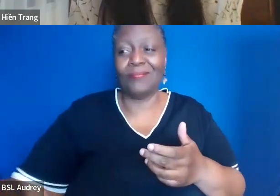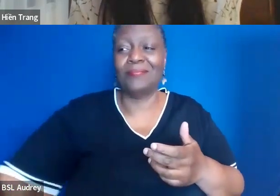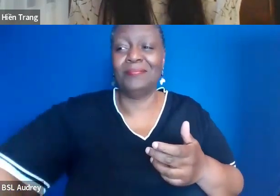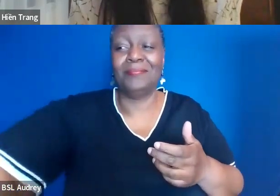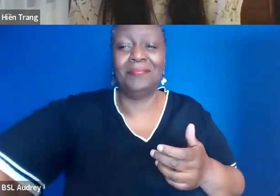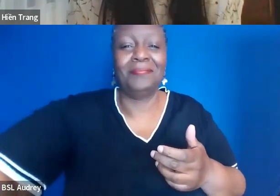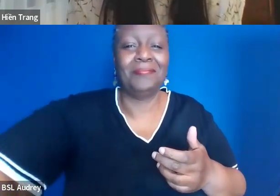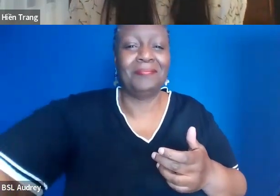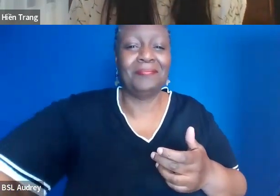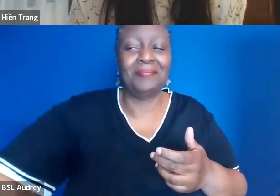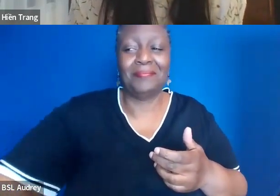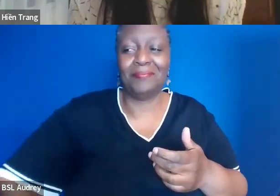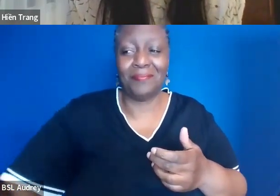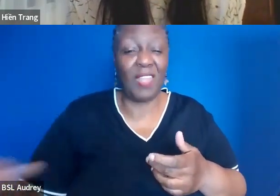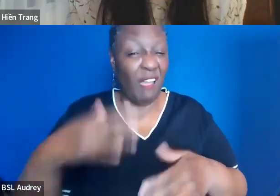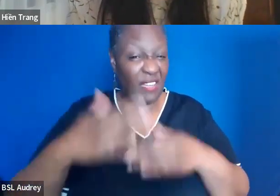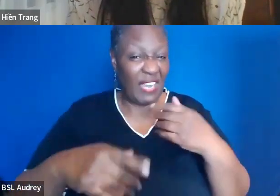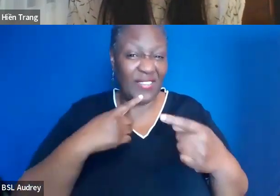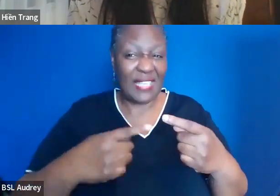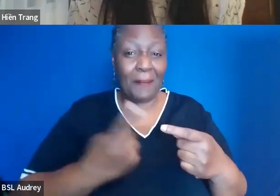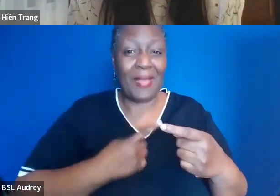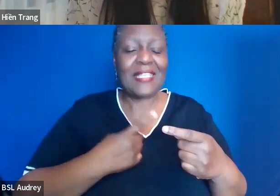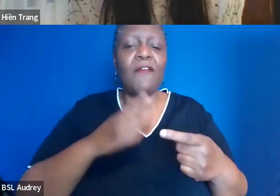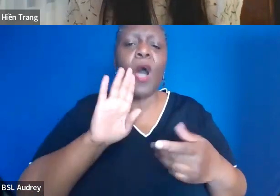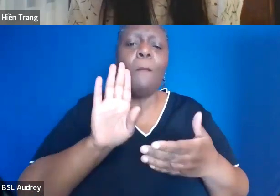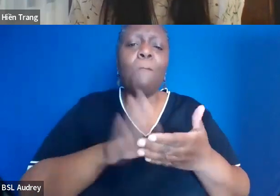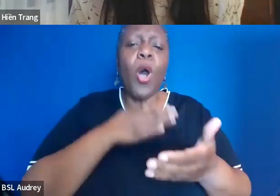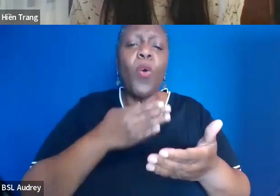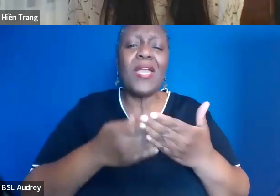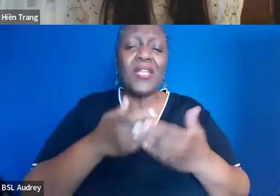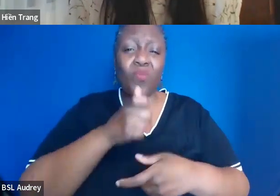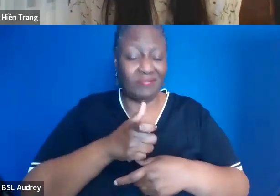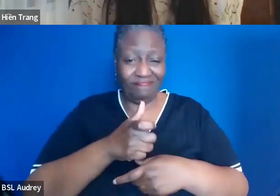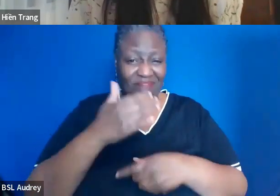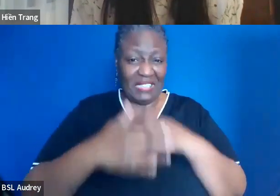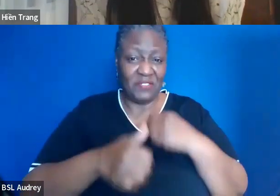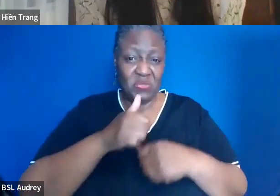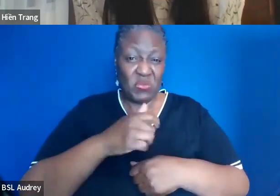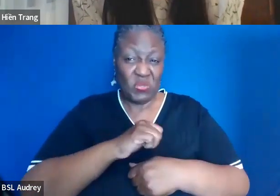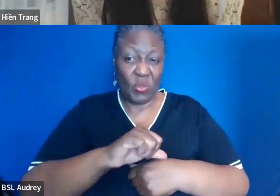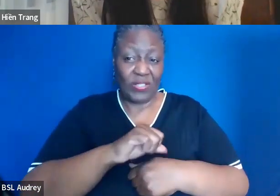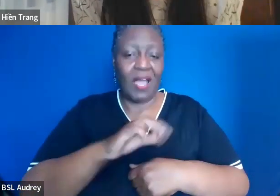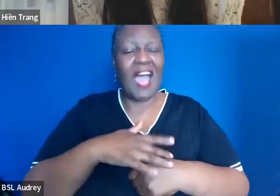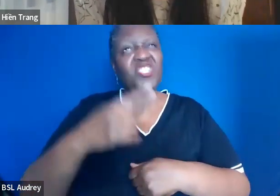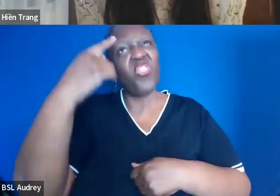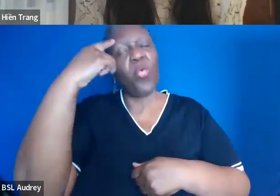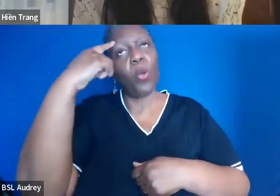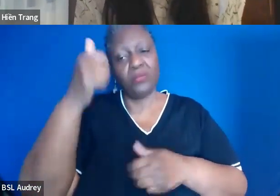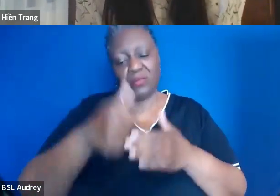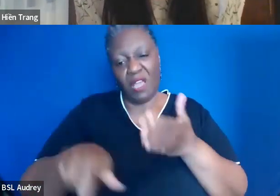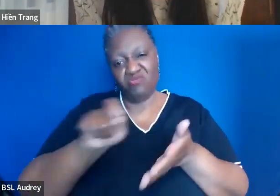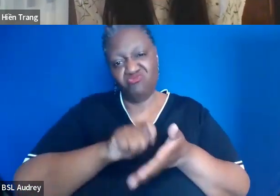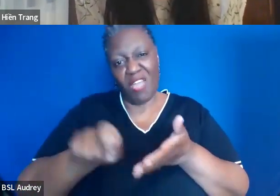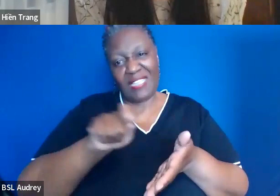I never call myself a poet and to be honest I just started writing poems like less than six